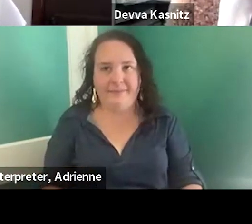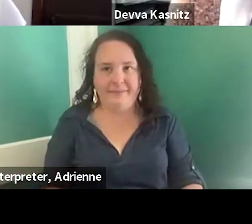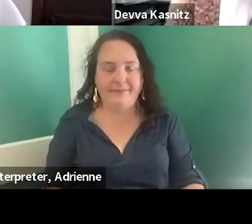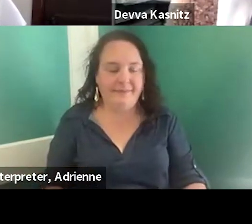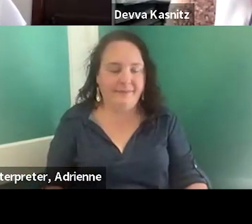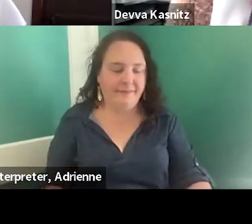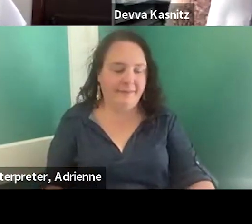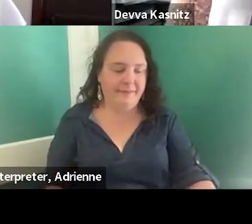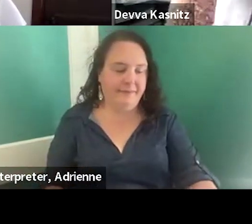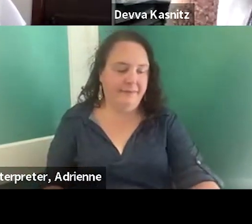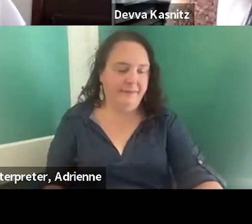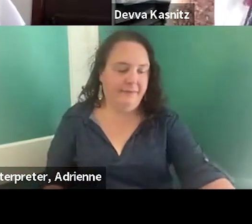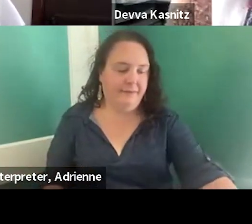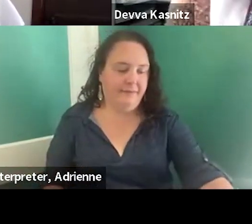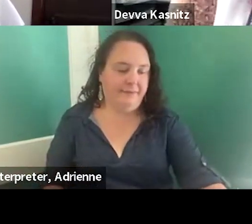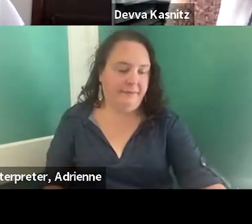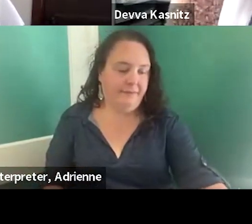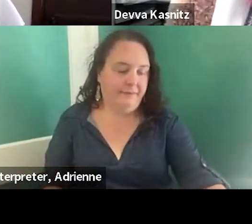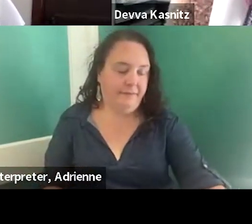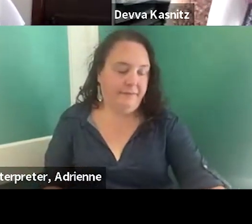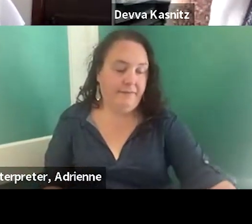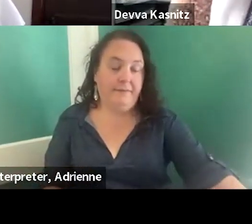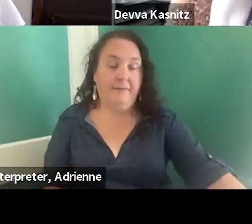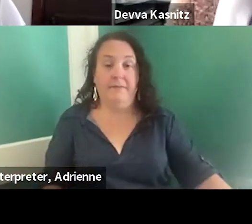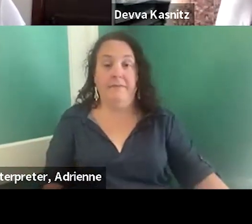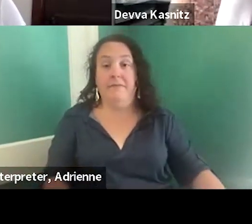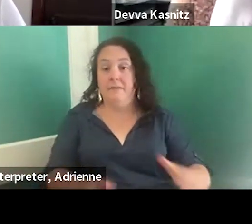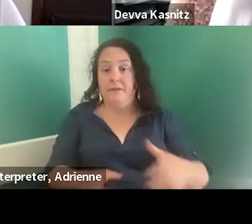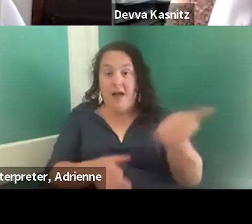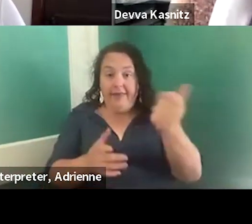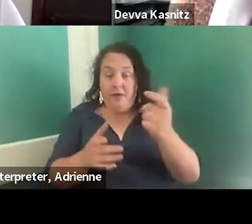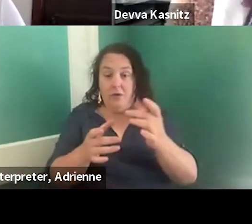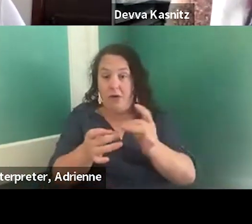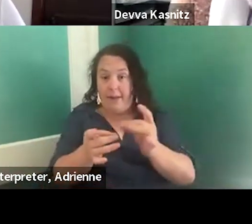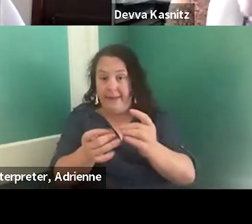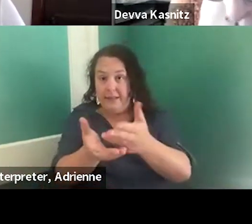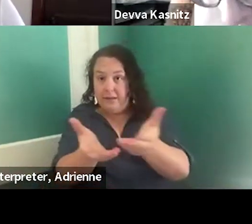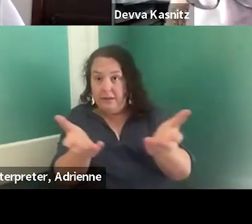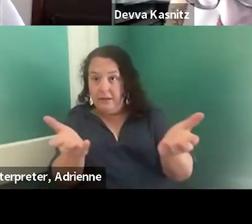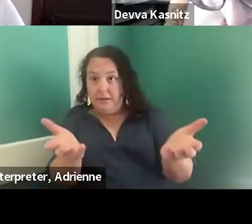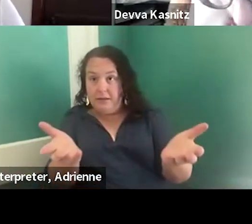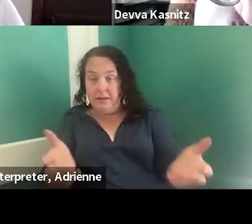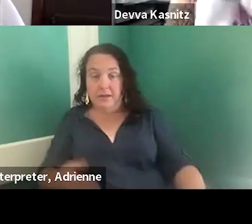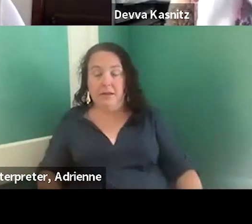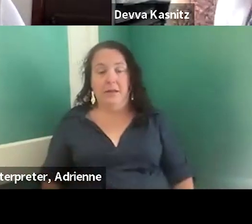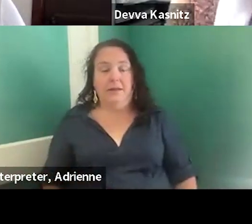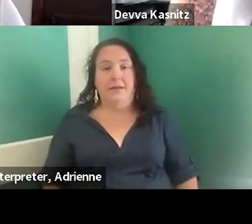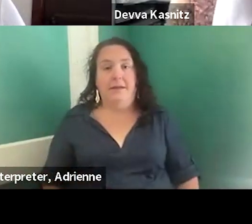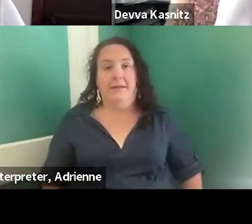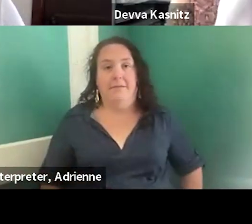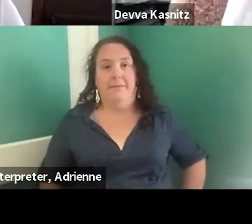Yeah, please feel free to jump in at any time if you have a thought about how to approach this question of cost.